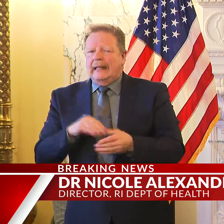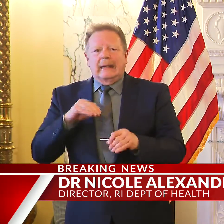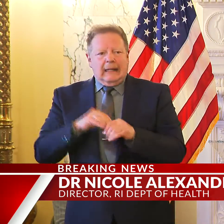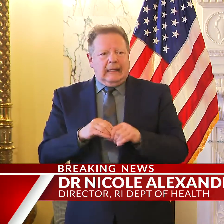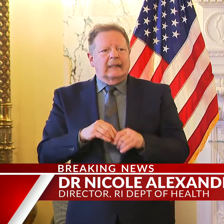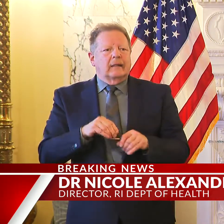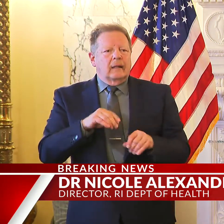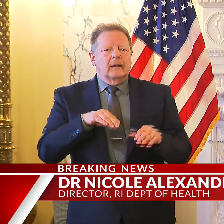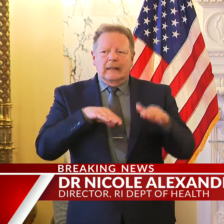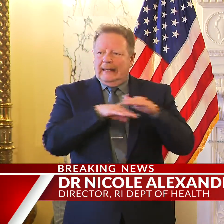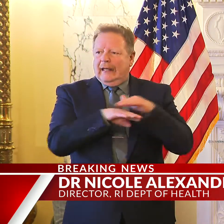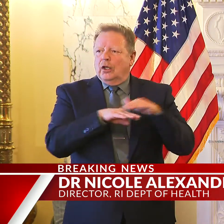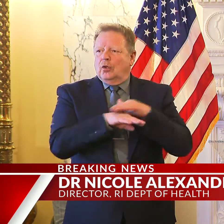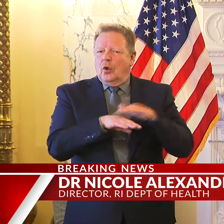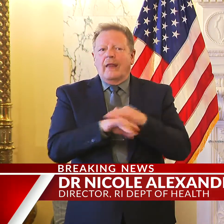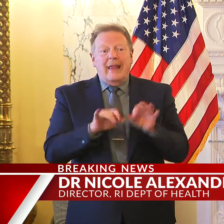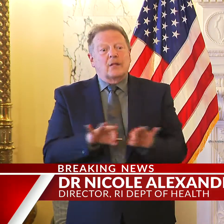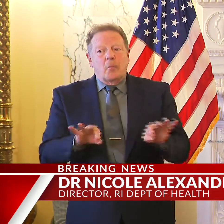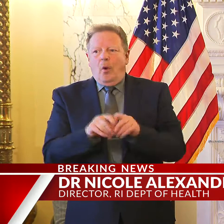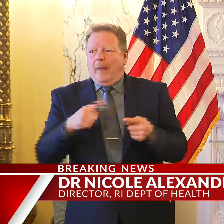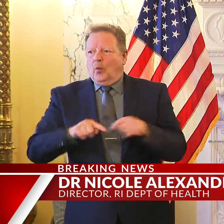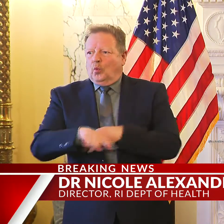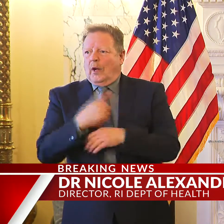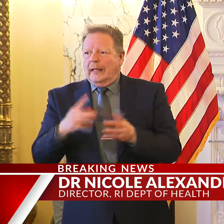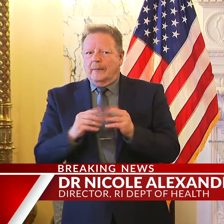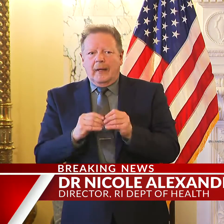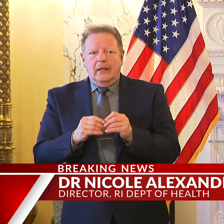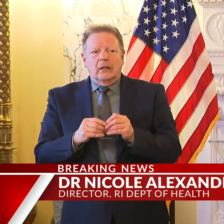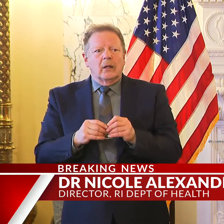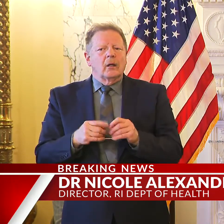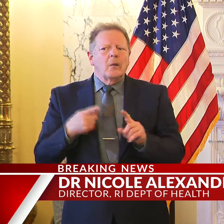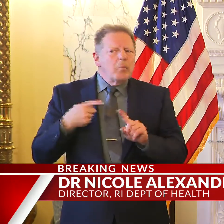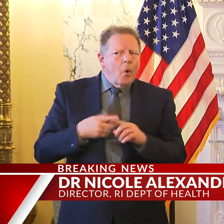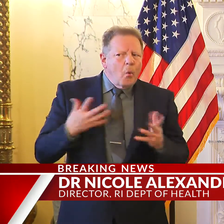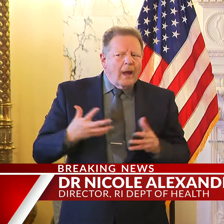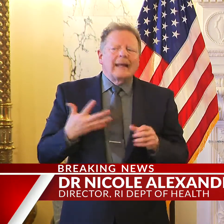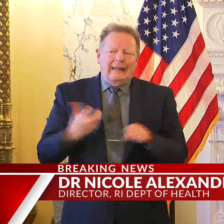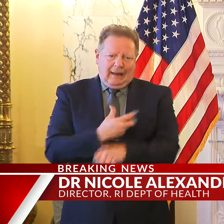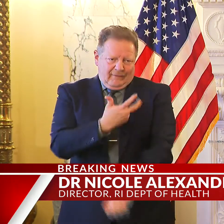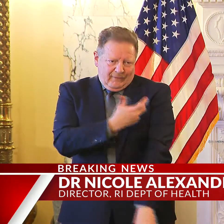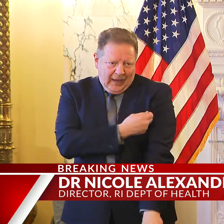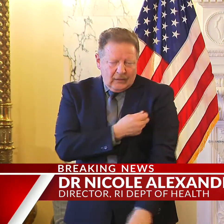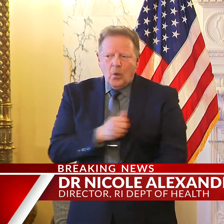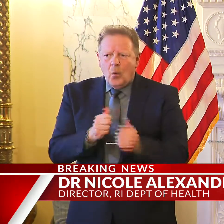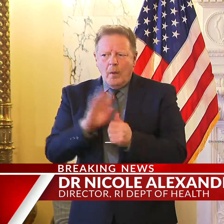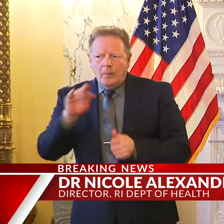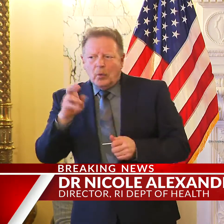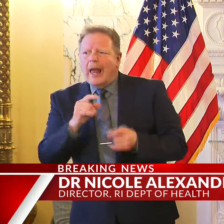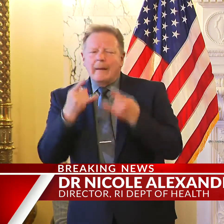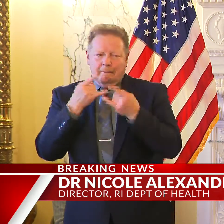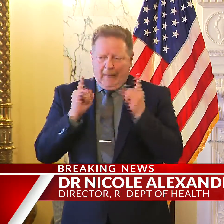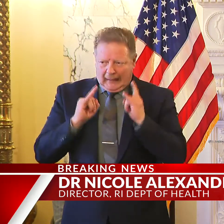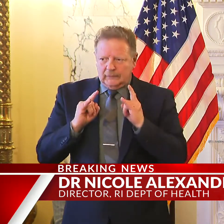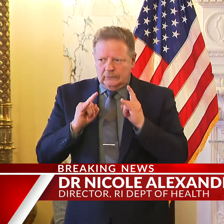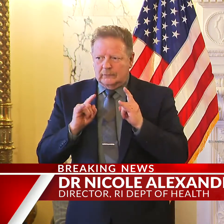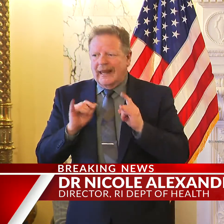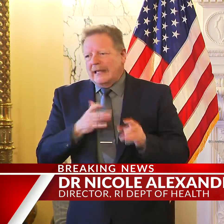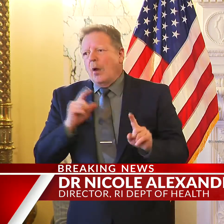THIS CONVERSATION, TO MASK IN PUBLIC SPACES INDOORS. THAT'S THE KEY. TAKE AWAY AND TO MAKE SURE THAT YOU